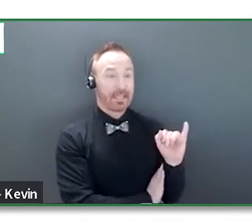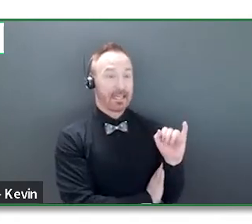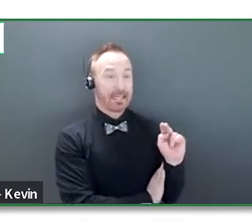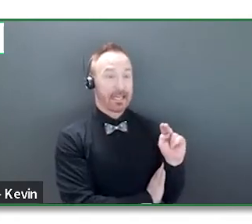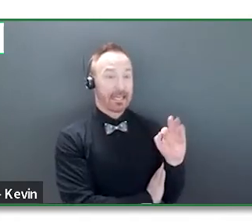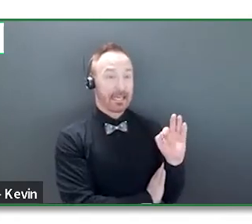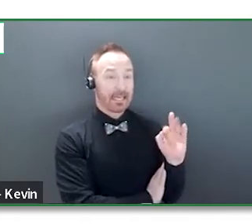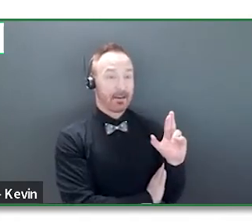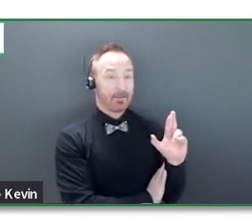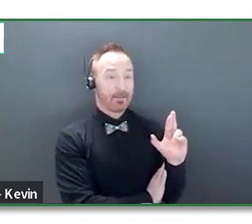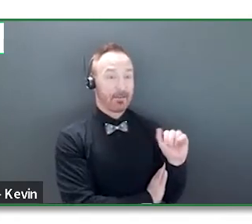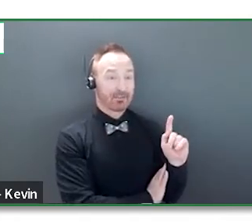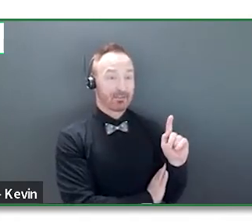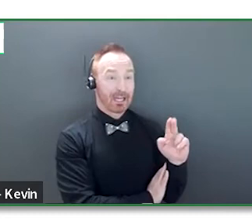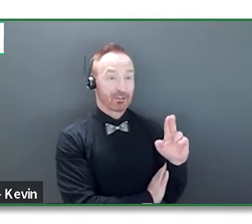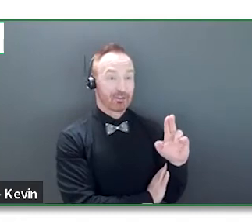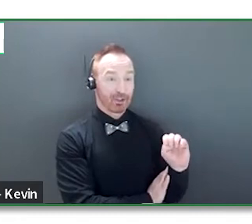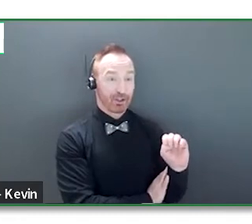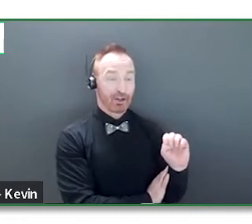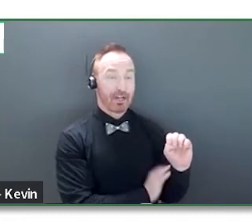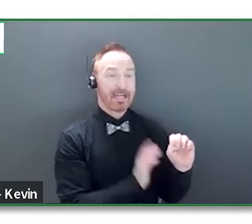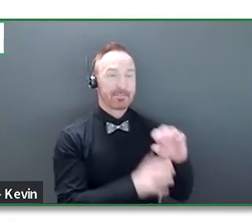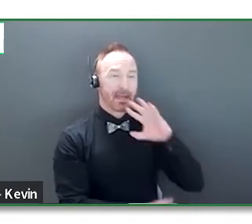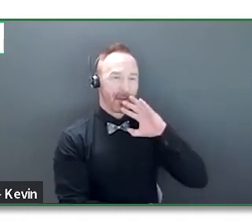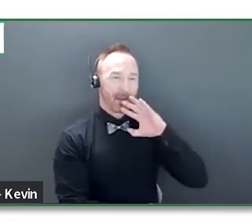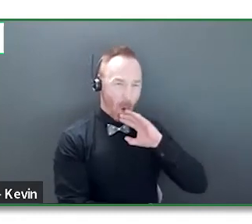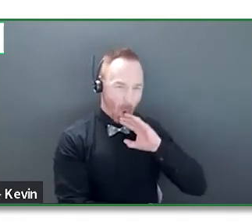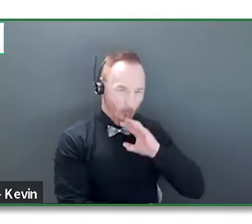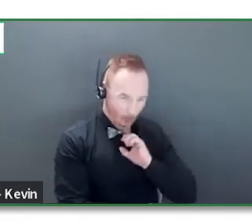stuff is another thing. So when you're looking at